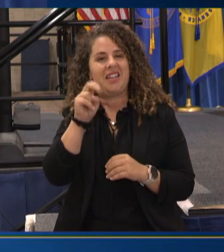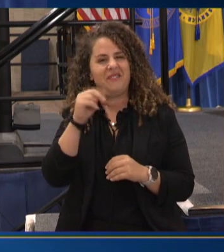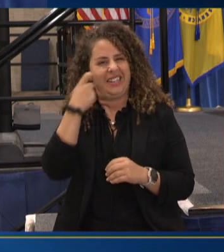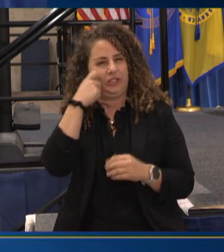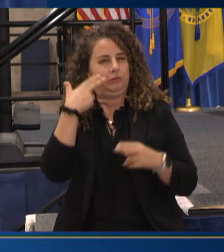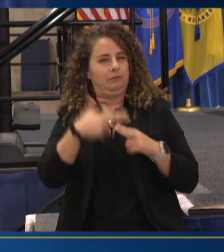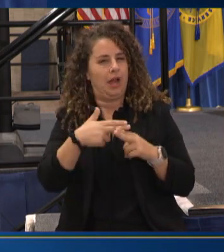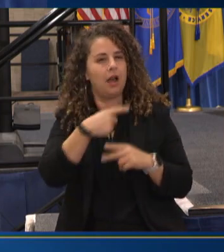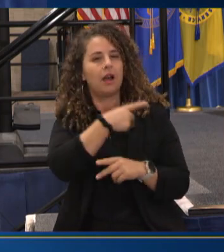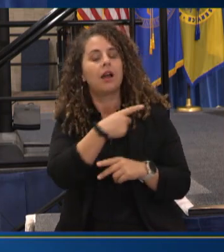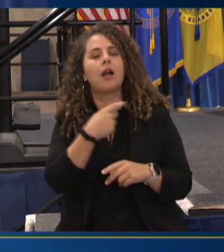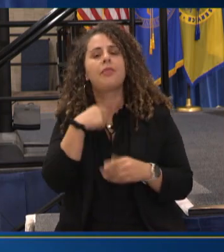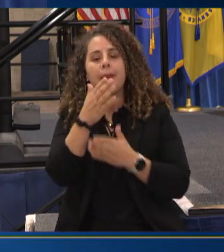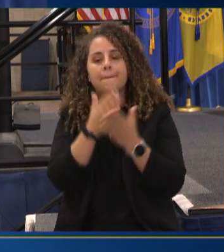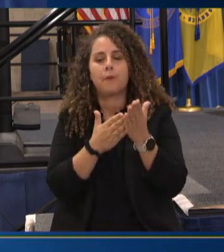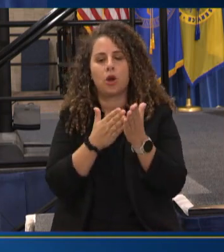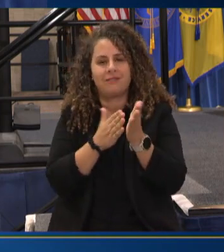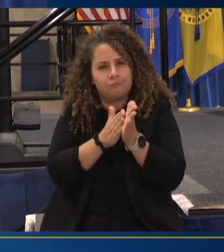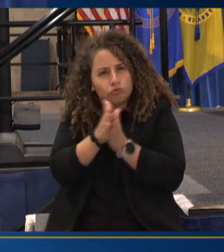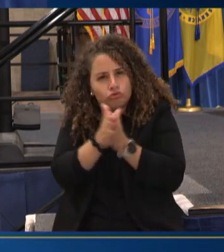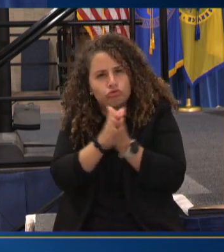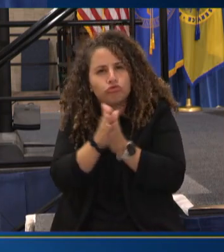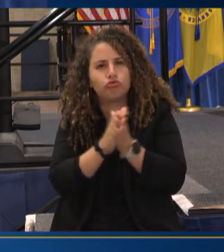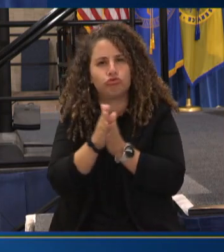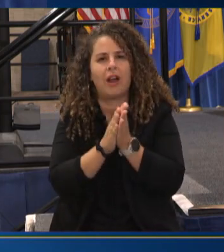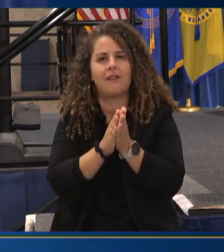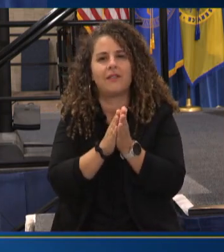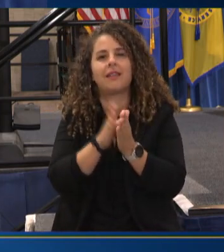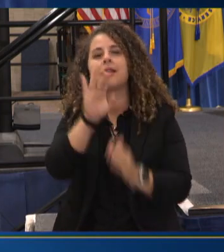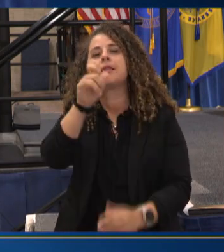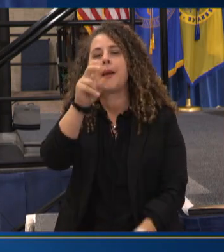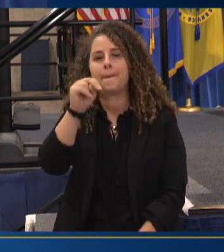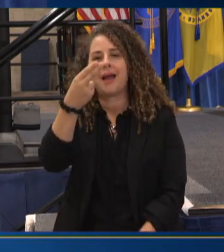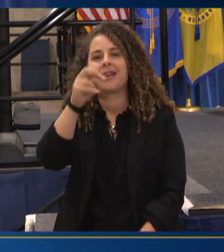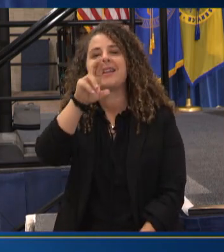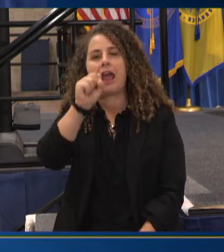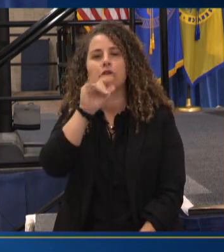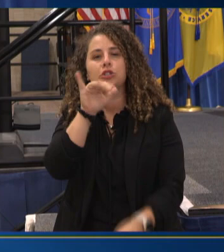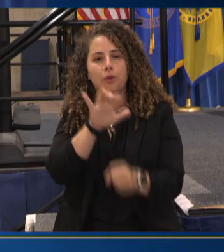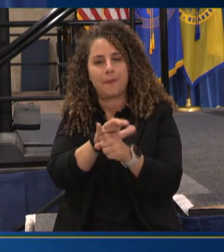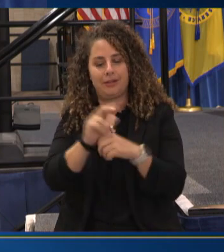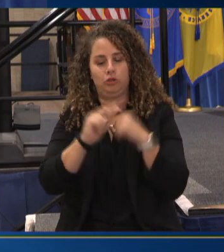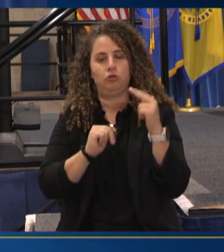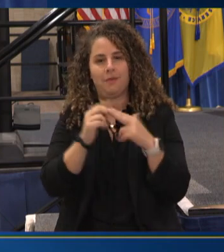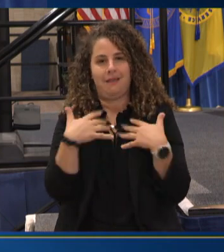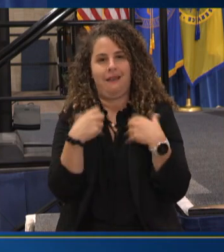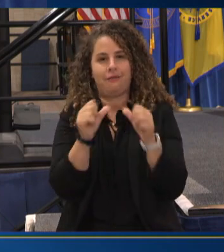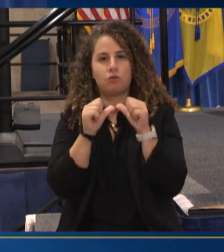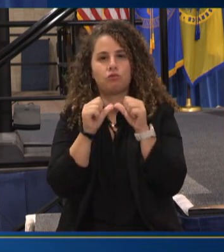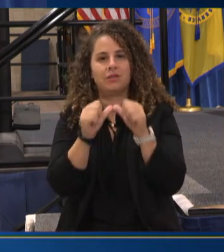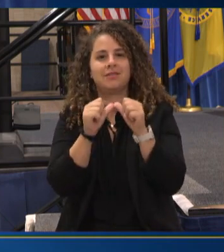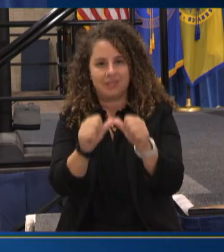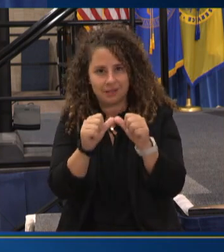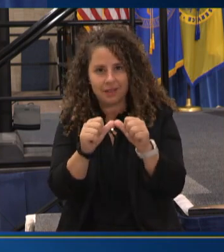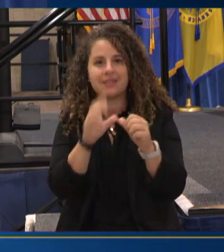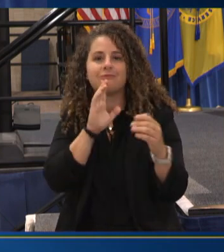part of driving the Biden Harris commitment to building healthy, resilient, sustainable communities.